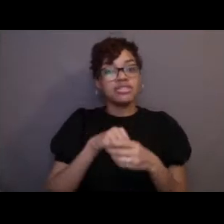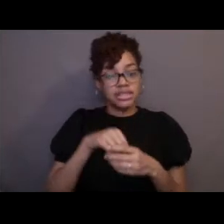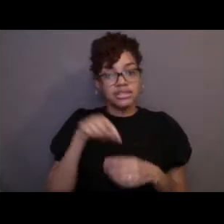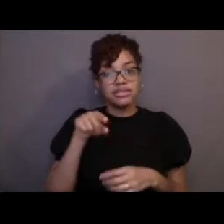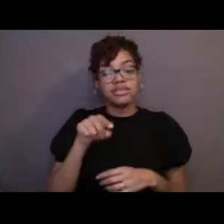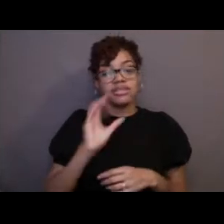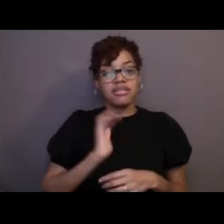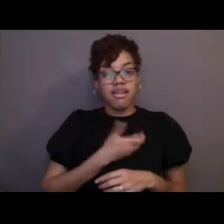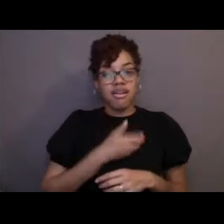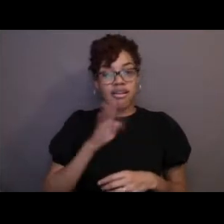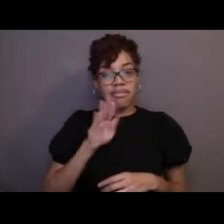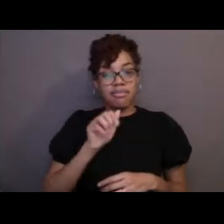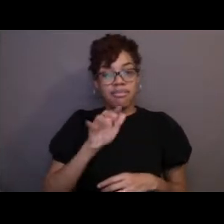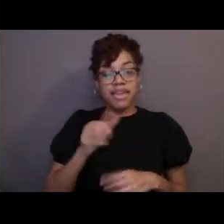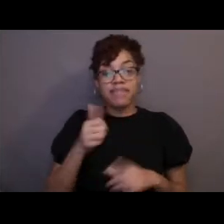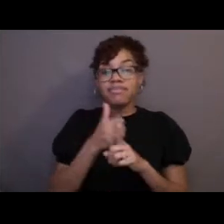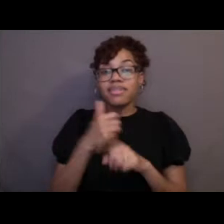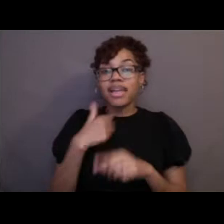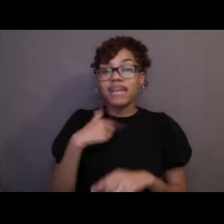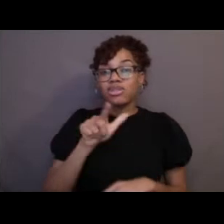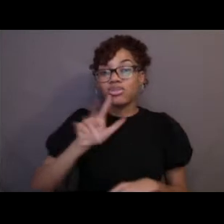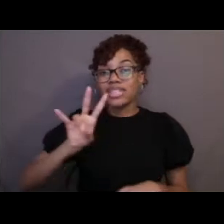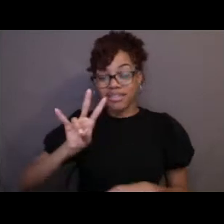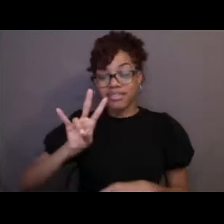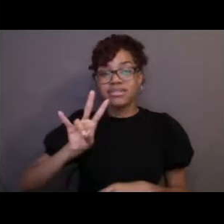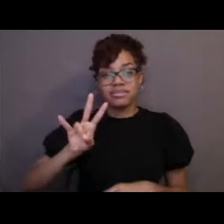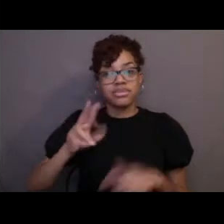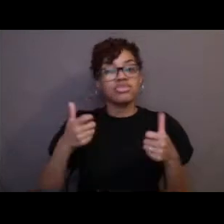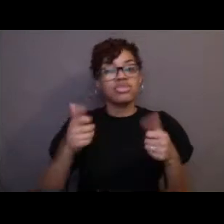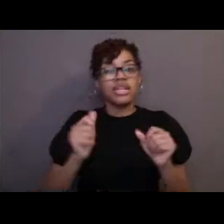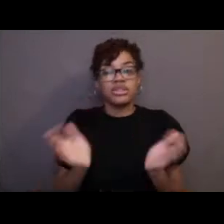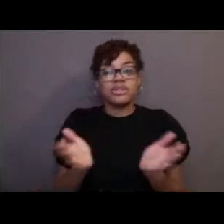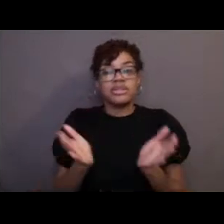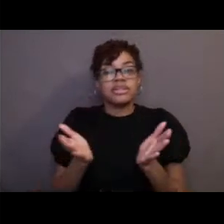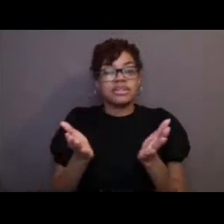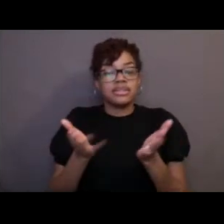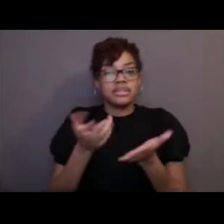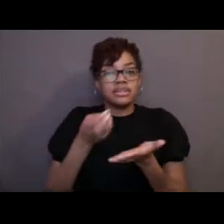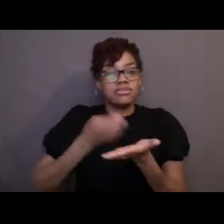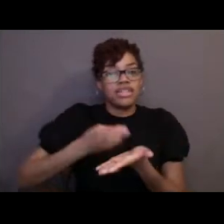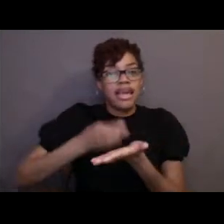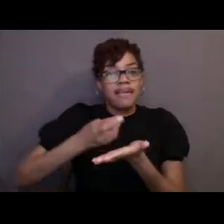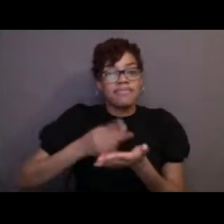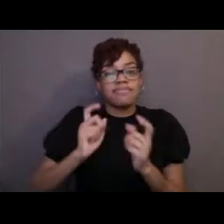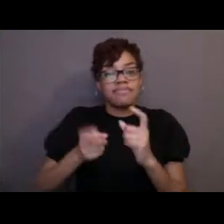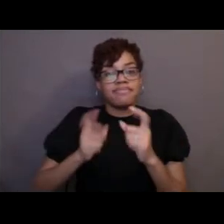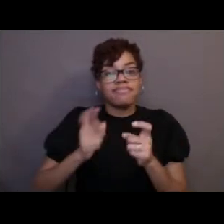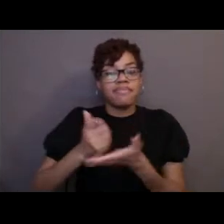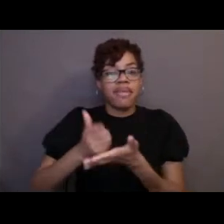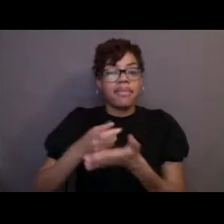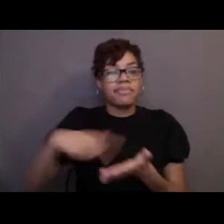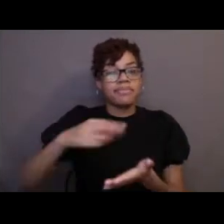that they are rehabbing because they were cold stun, just like Samir talked about. And on Saturdays at 11, they do a patient update.